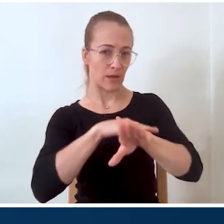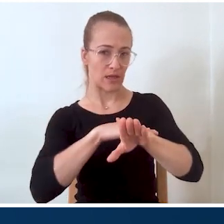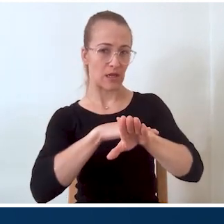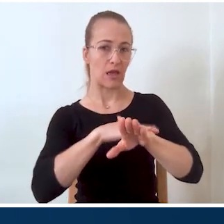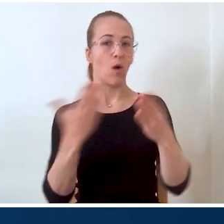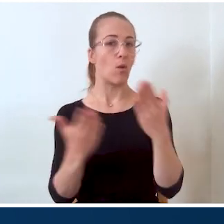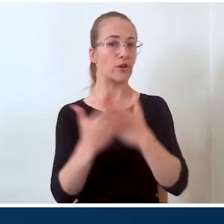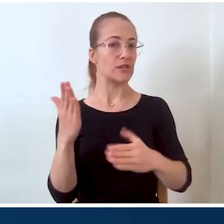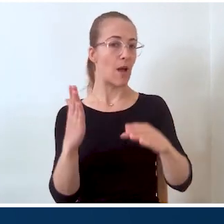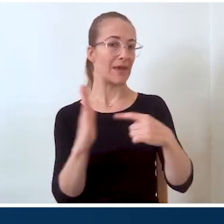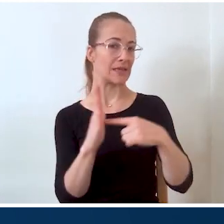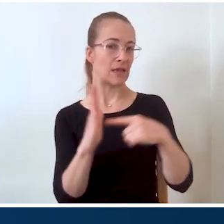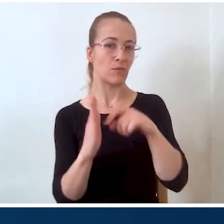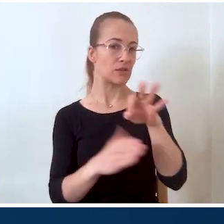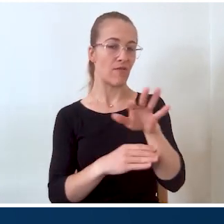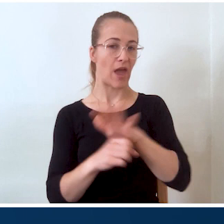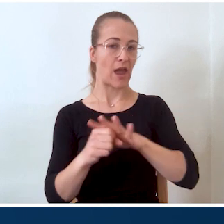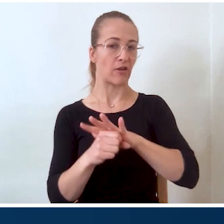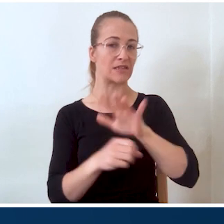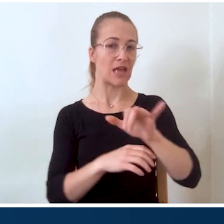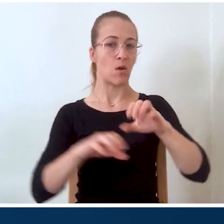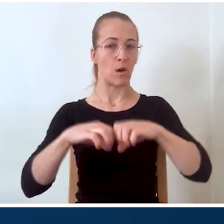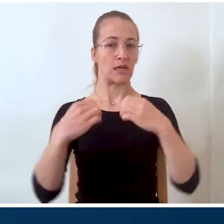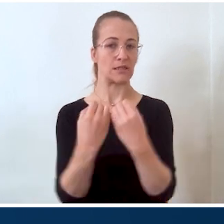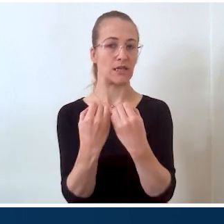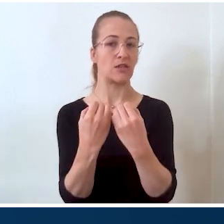What are some examples of areas that organizations